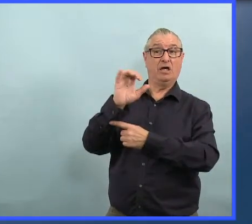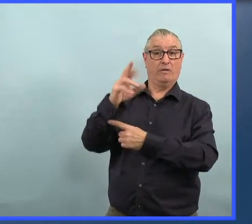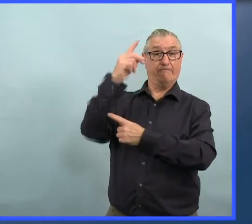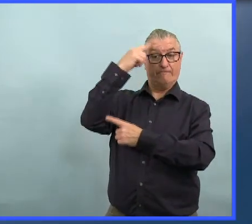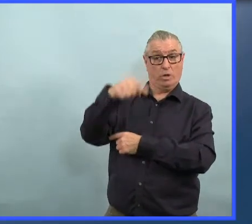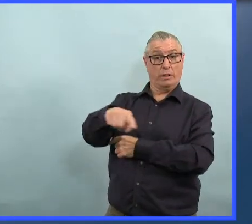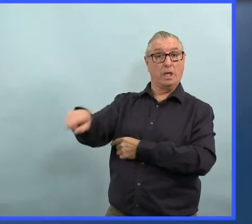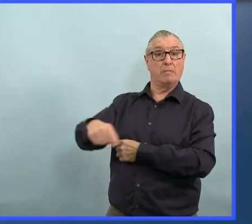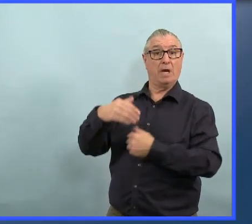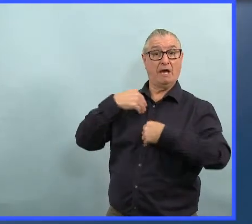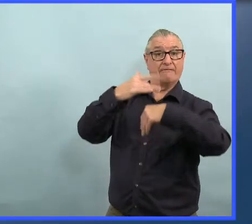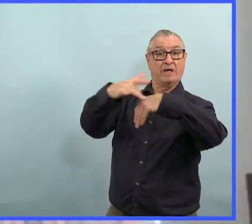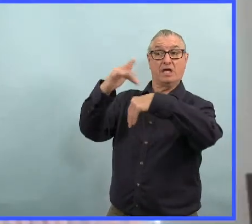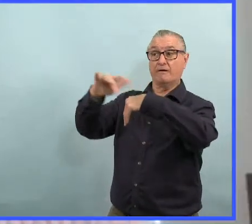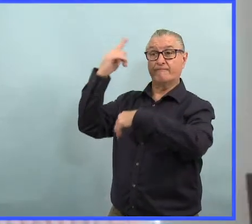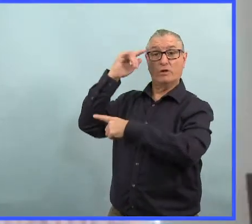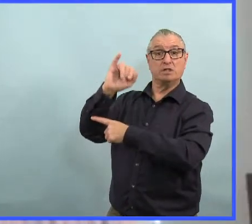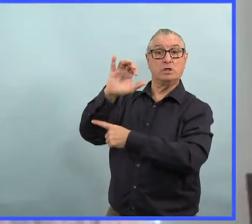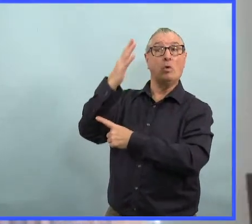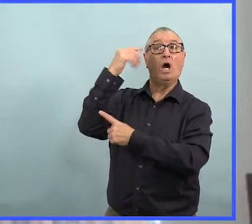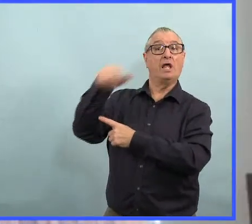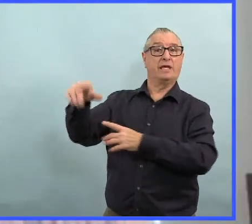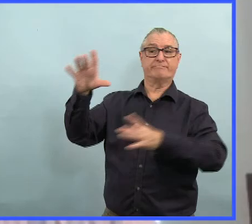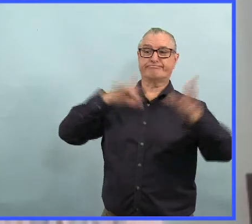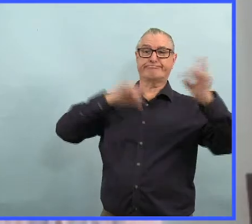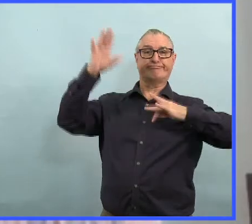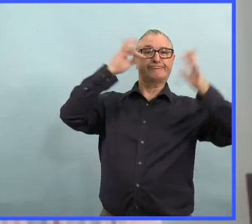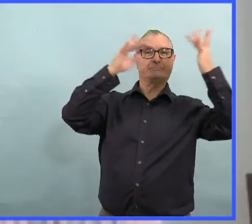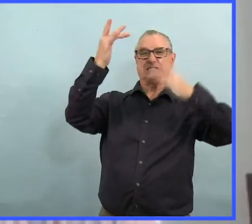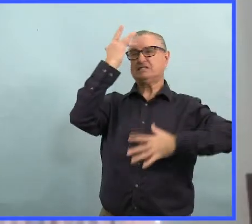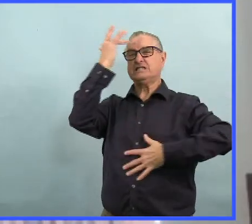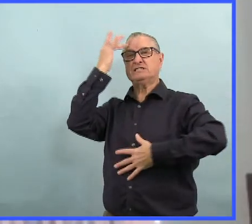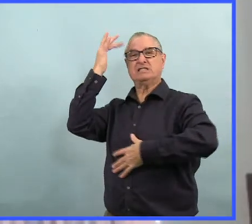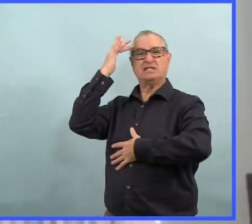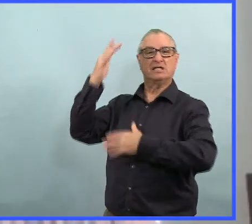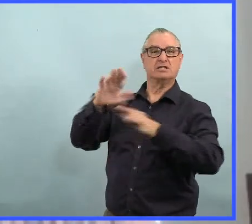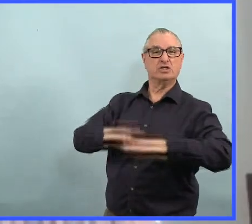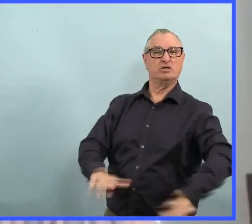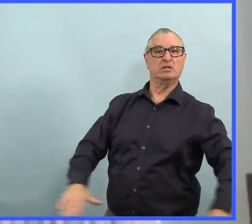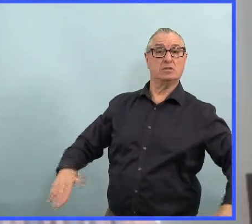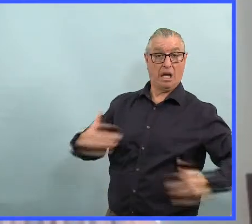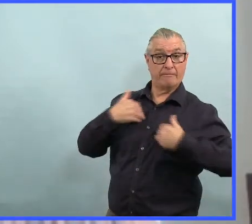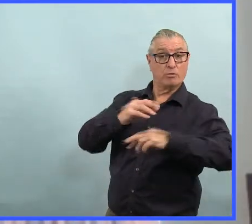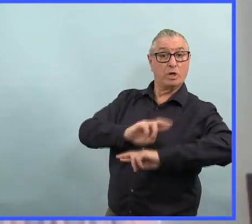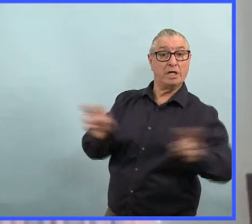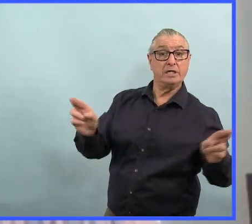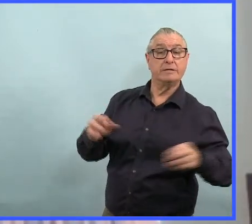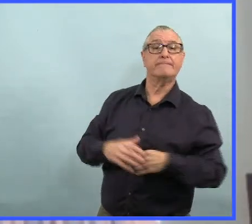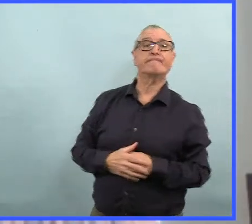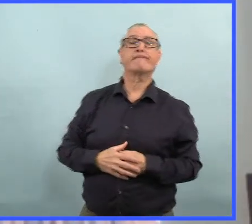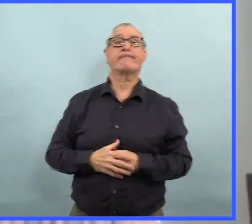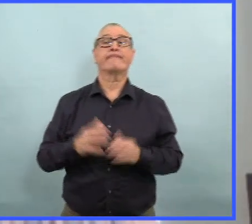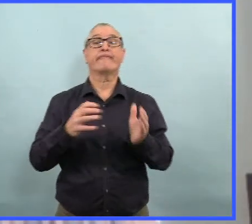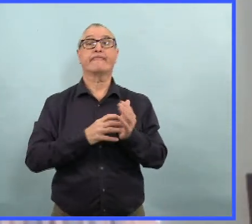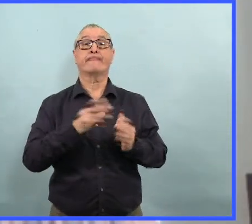so we know that any uh any severe outcomes at all are obviously tragic and our hearts go out to the